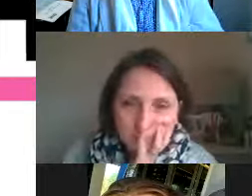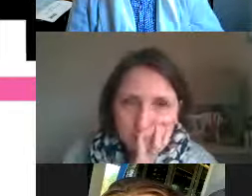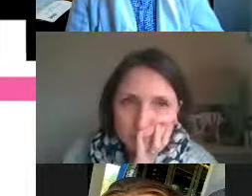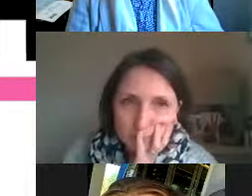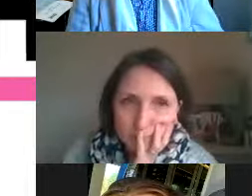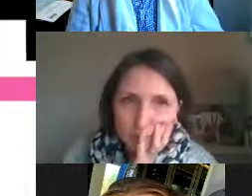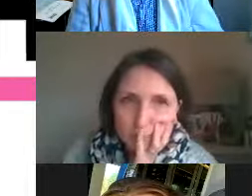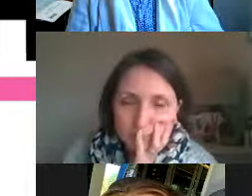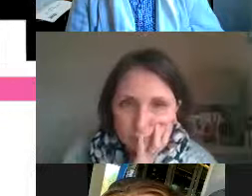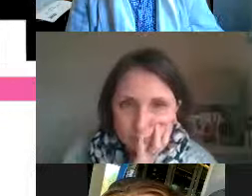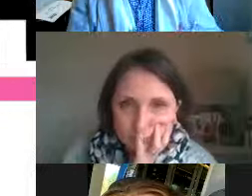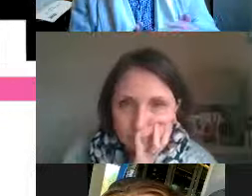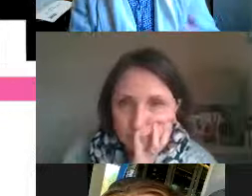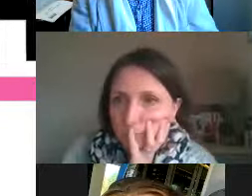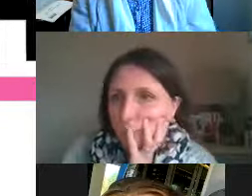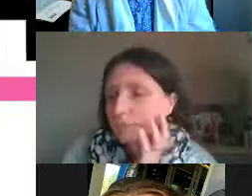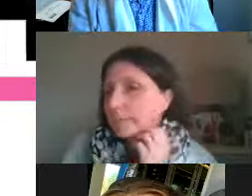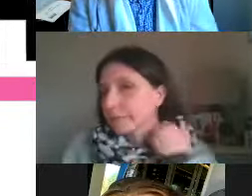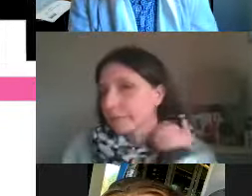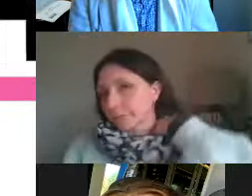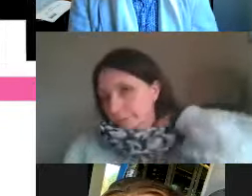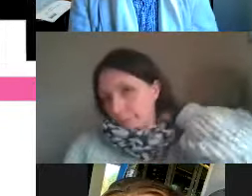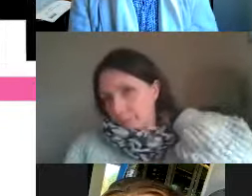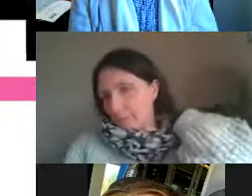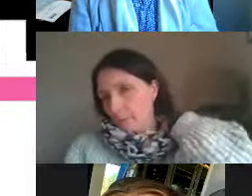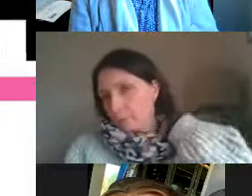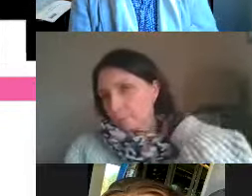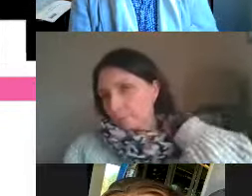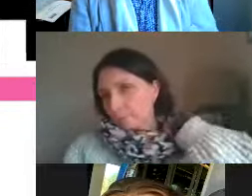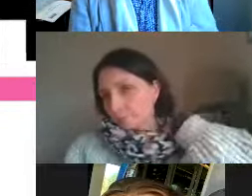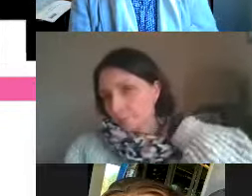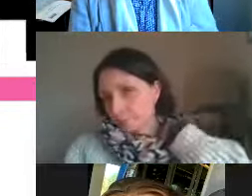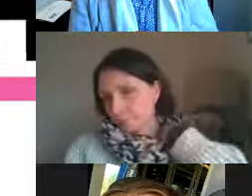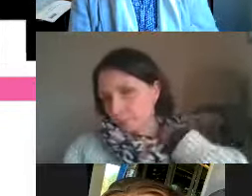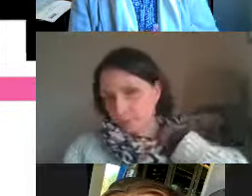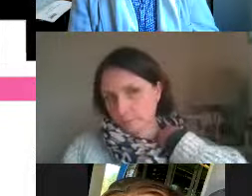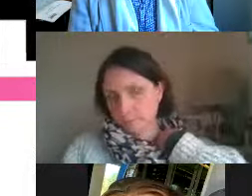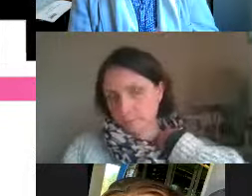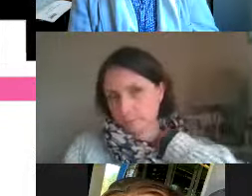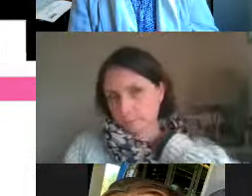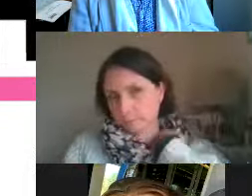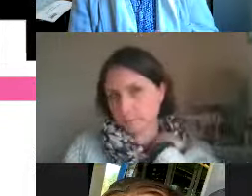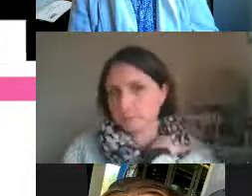big thing that they are actually even saying that and we see wayward as a real part of a process for